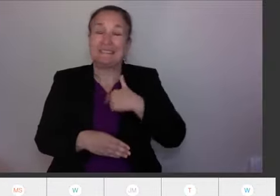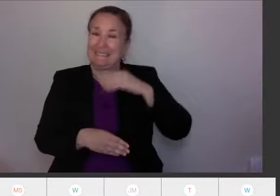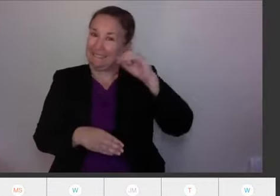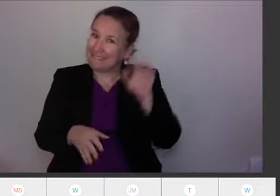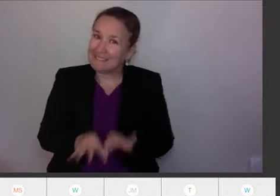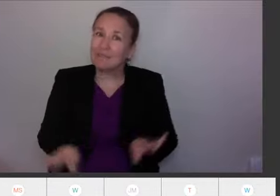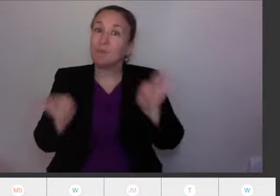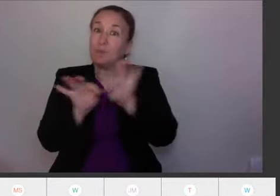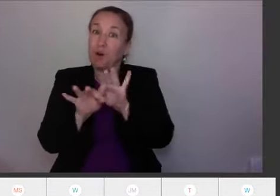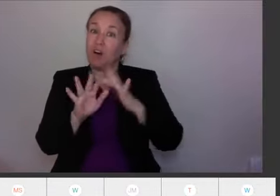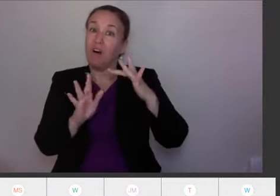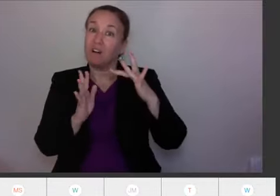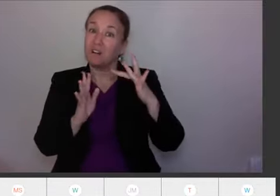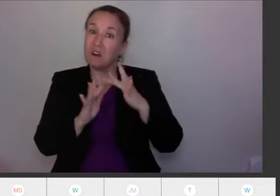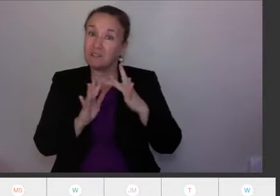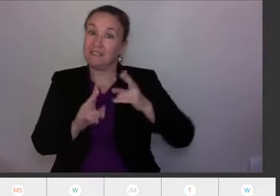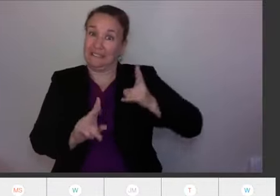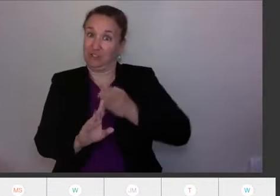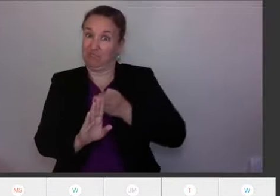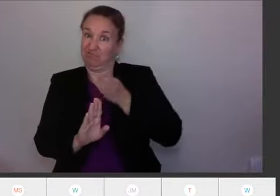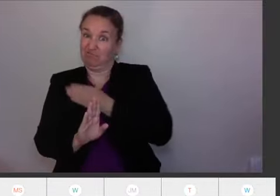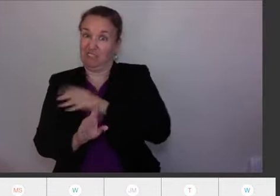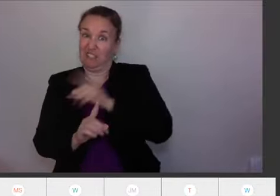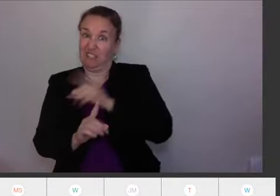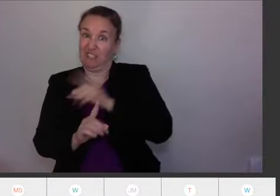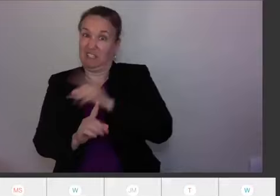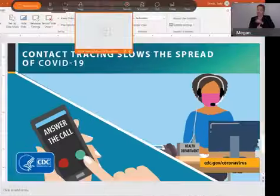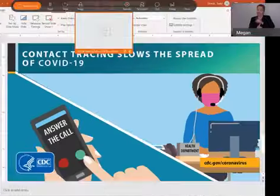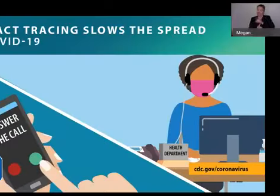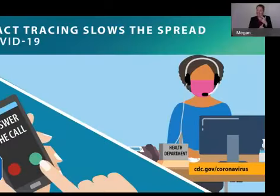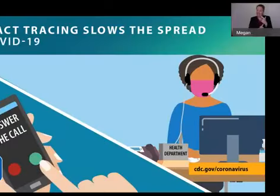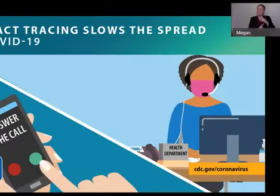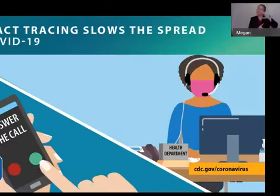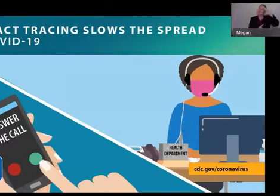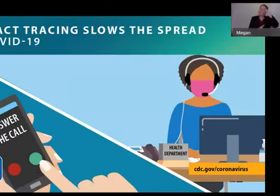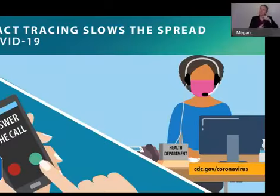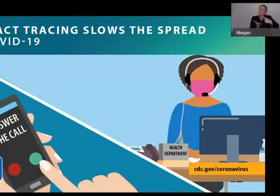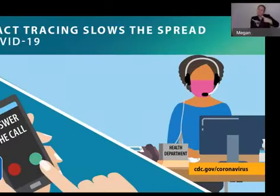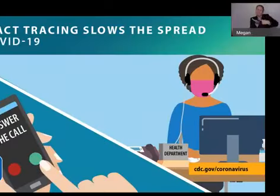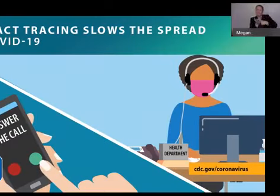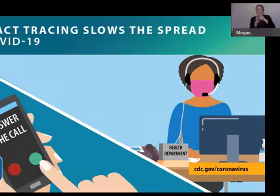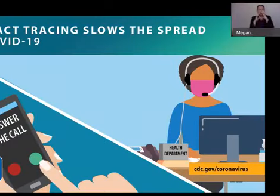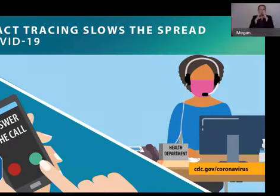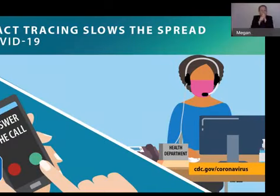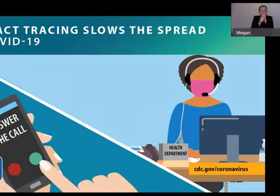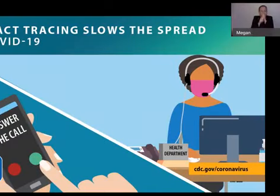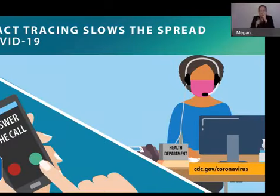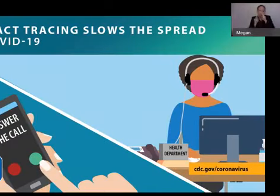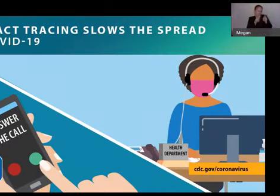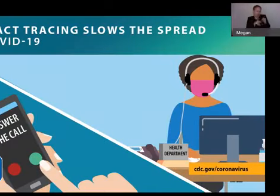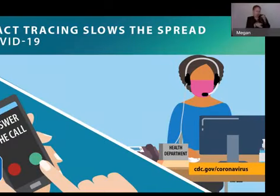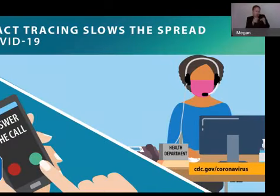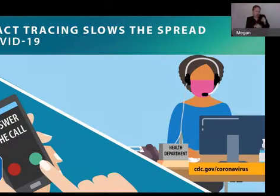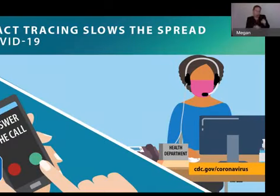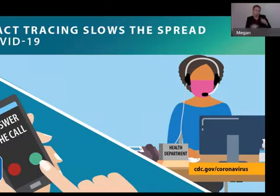contact tracing these conversations are confidential and non-judgmental i want to thank everyone because we have